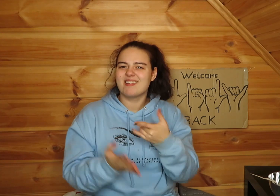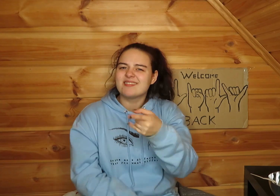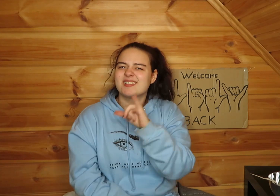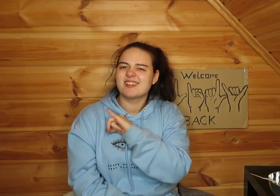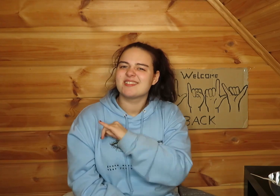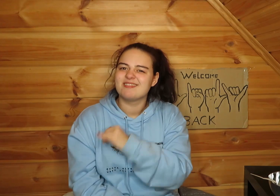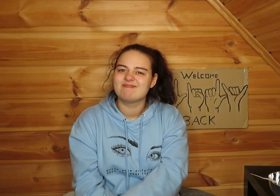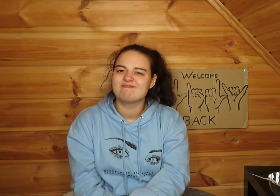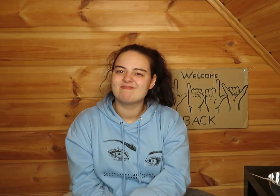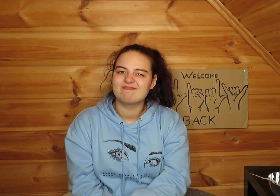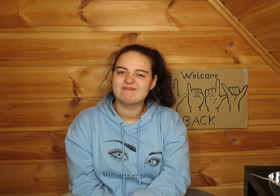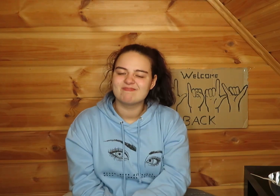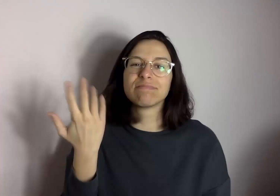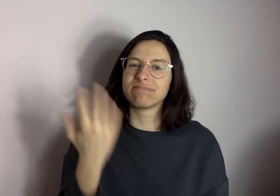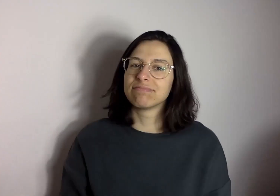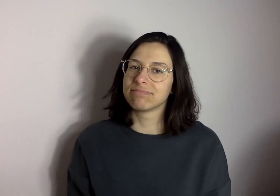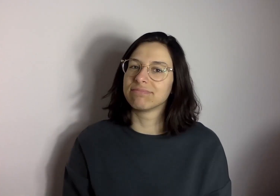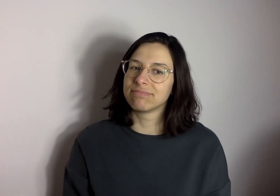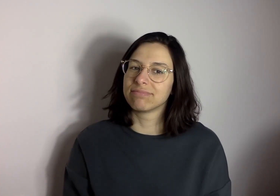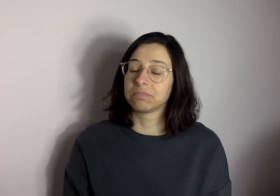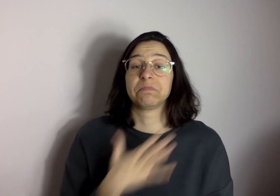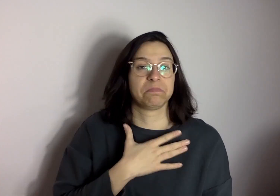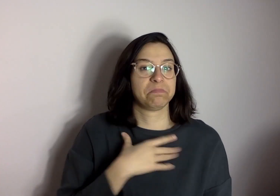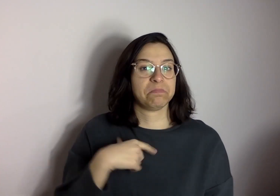That´s interesting. Wow….